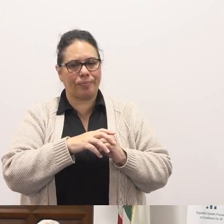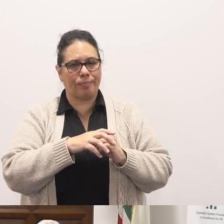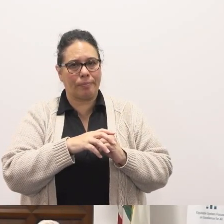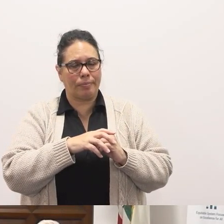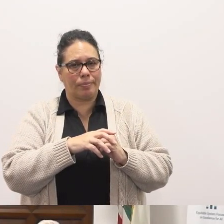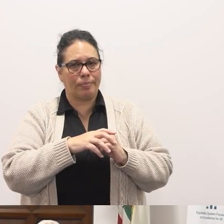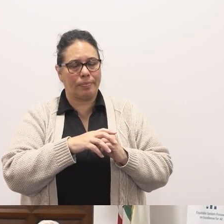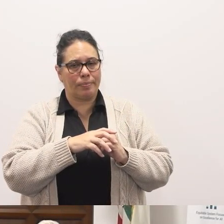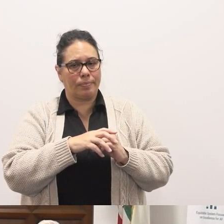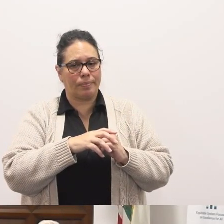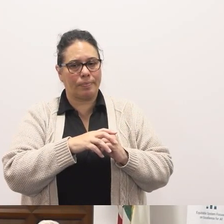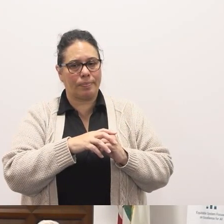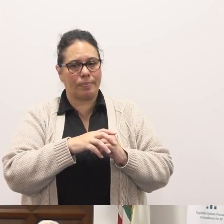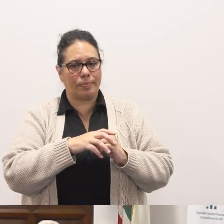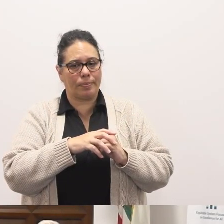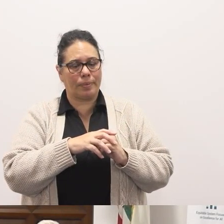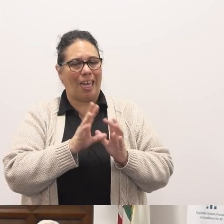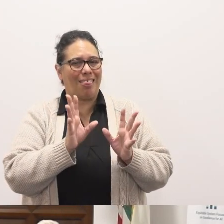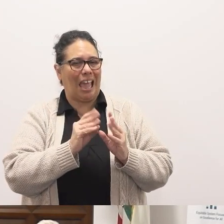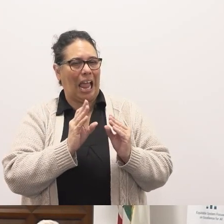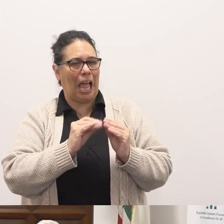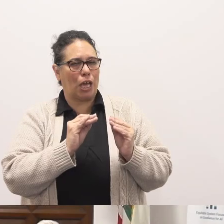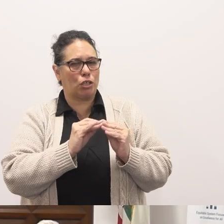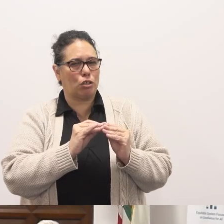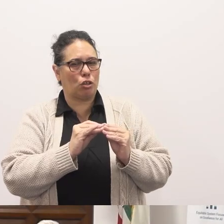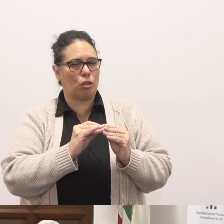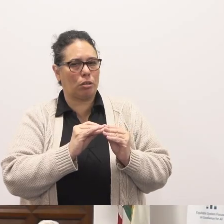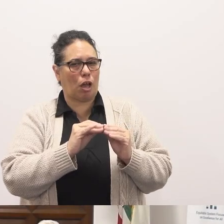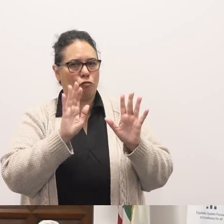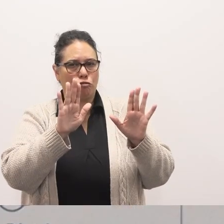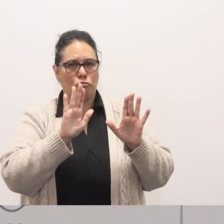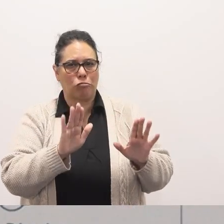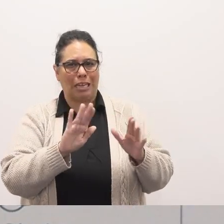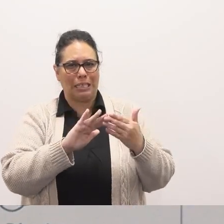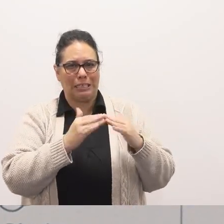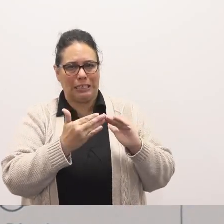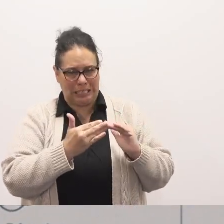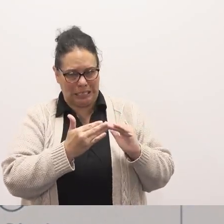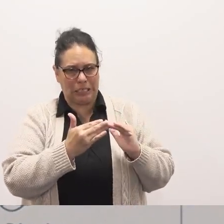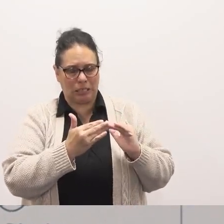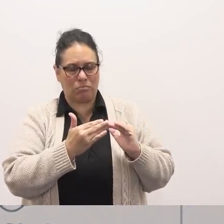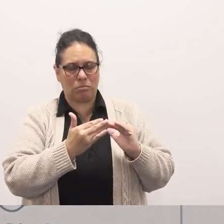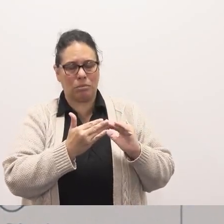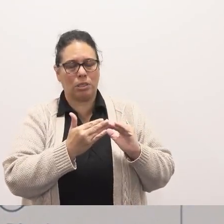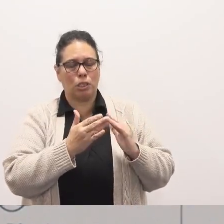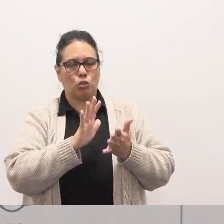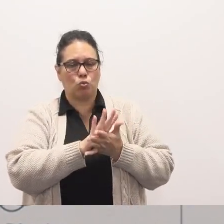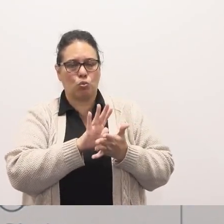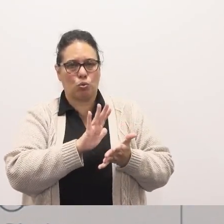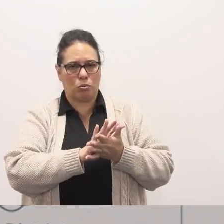with the Council of Great City Schools and the student outcomes focused governance.